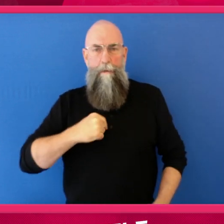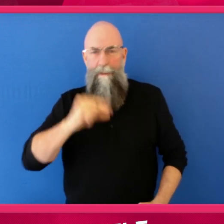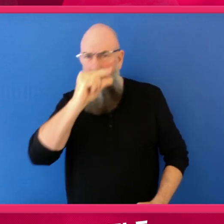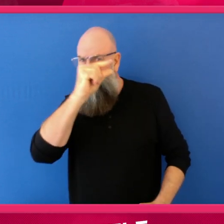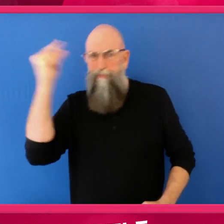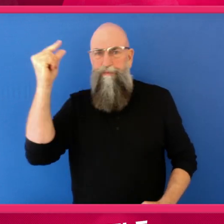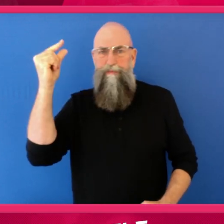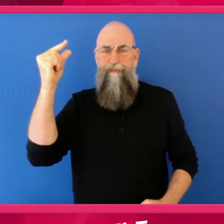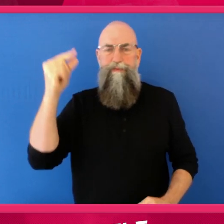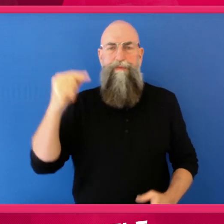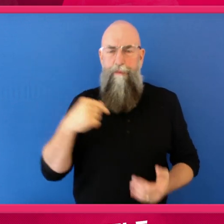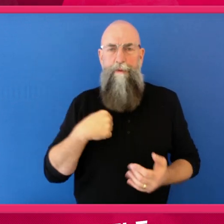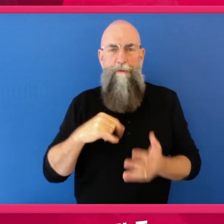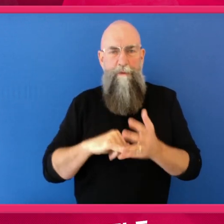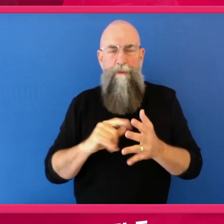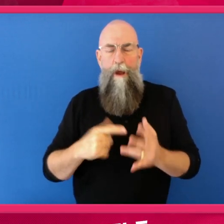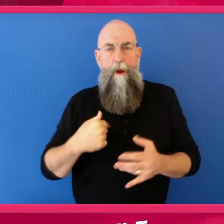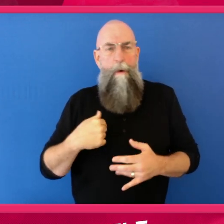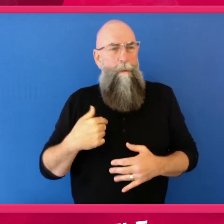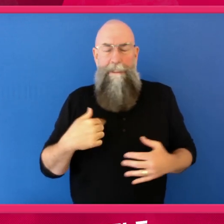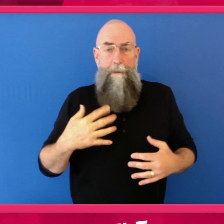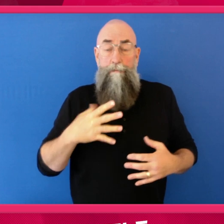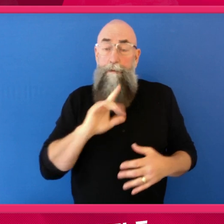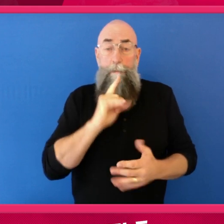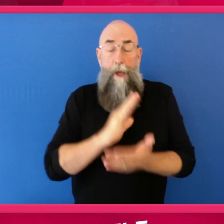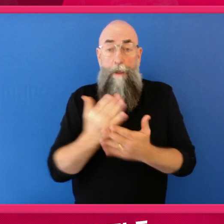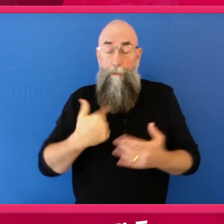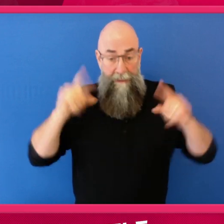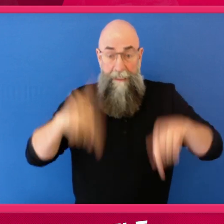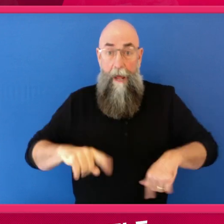it just settles everyone to be honest. I think everyone backs himself on their training they've